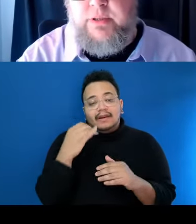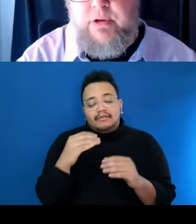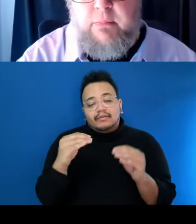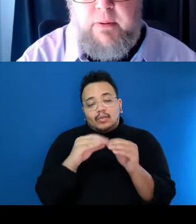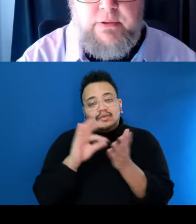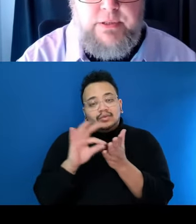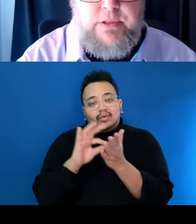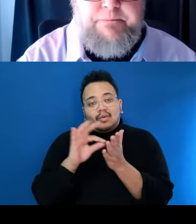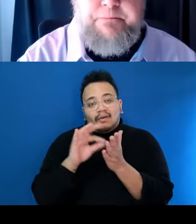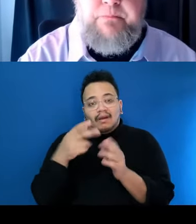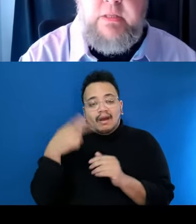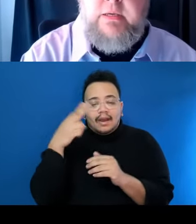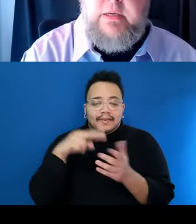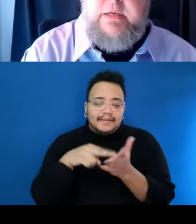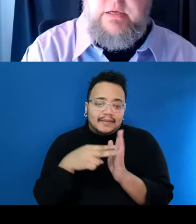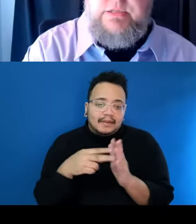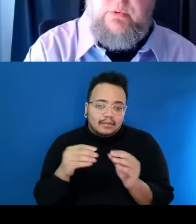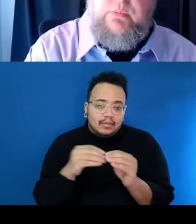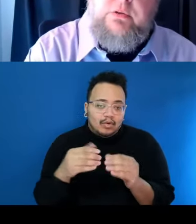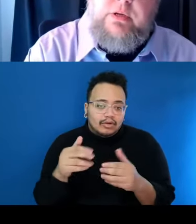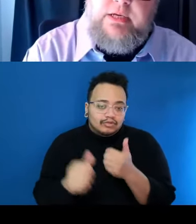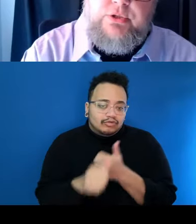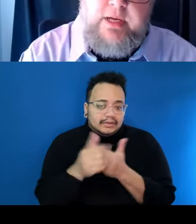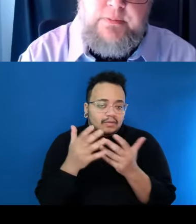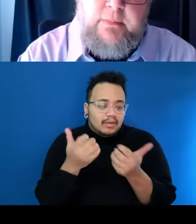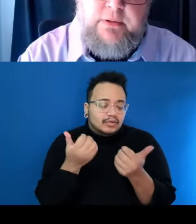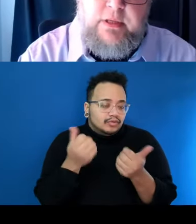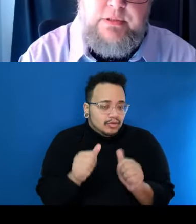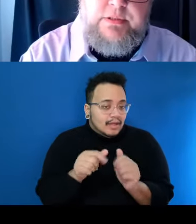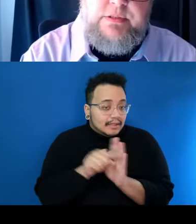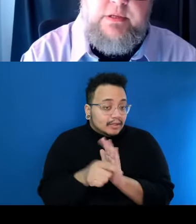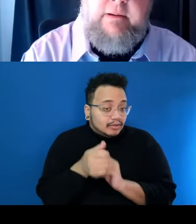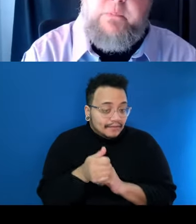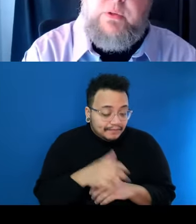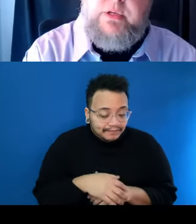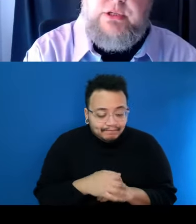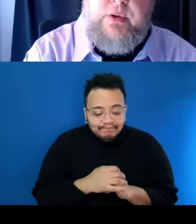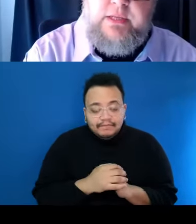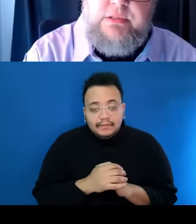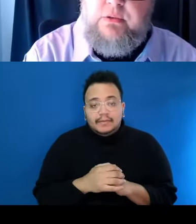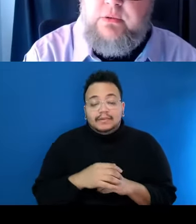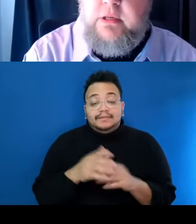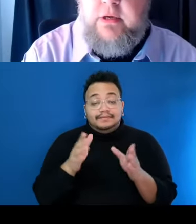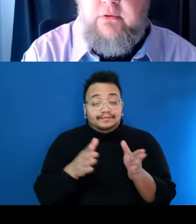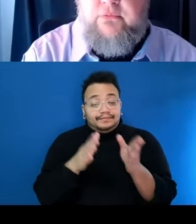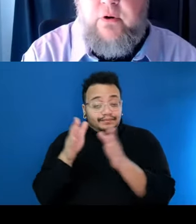within the general population. So, when we look at trans populations, when we look at trans youth,